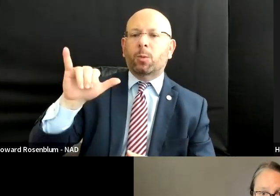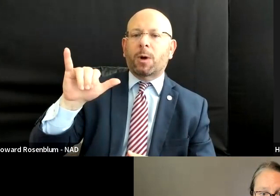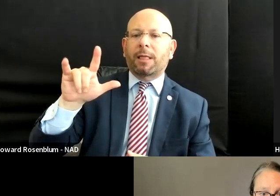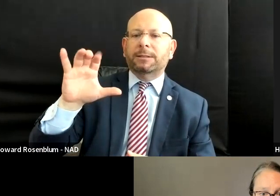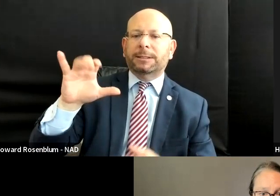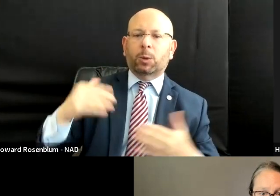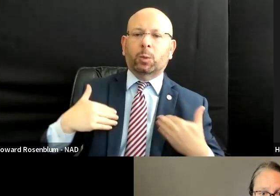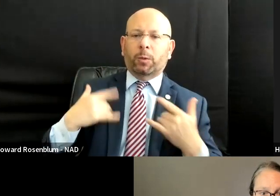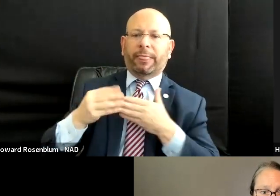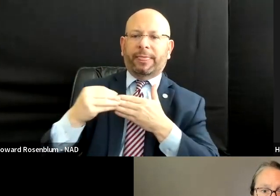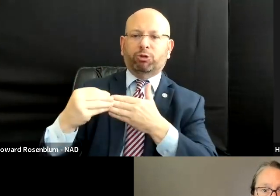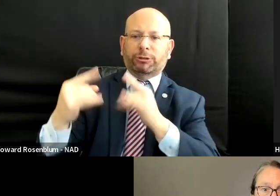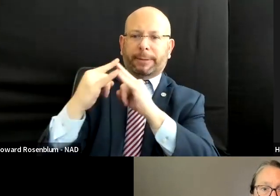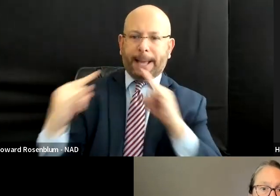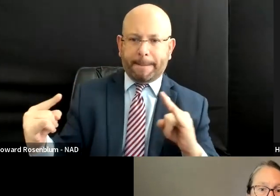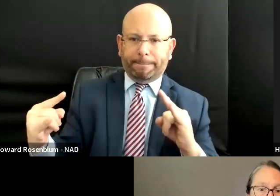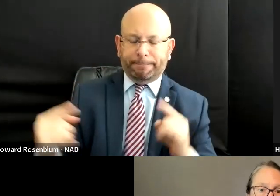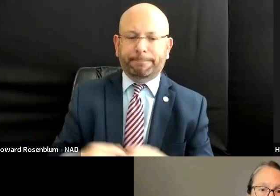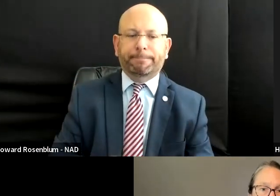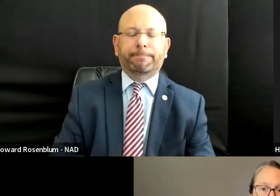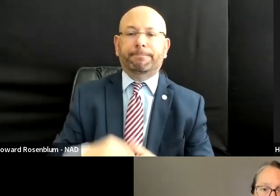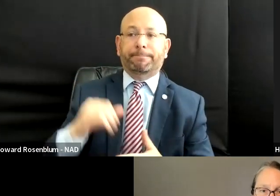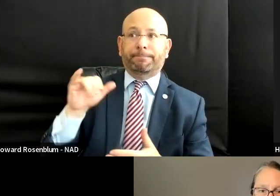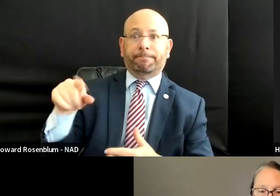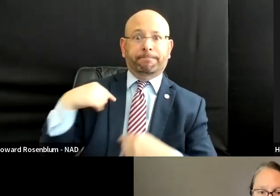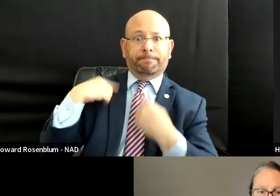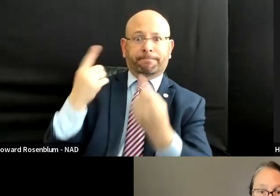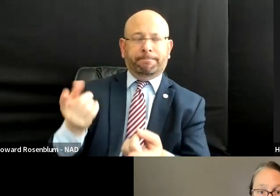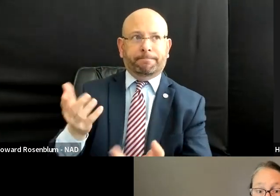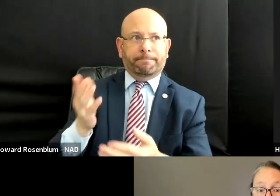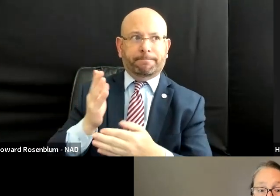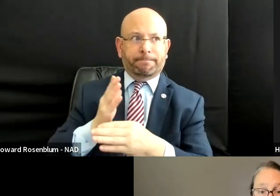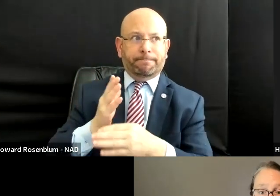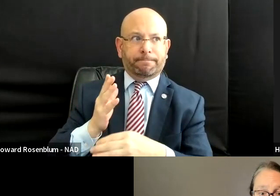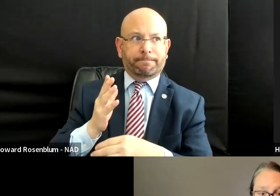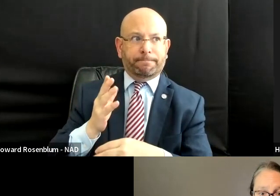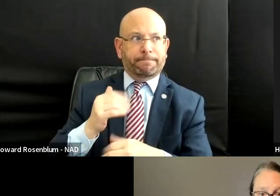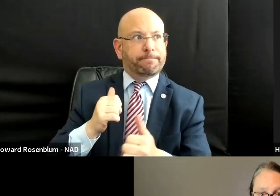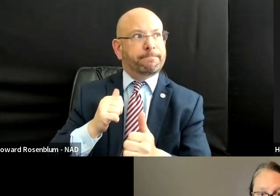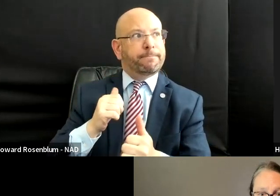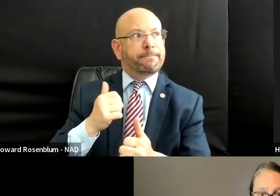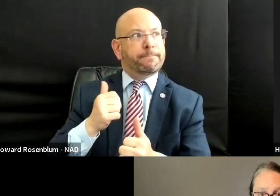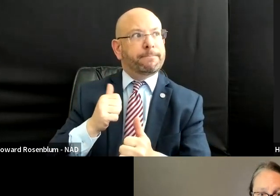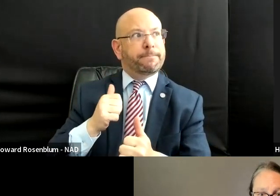The services that we provide include include youth programs.